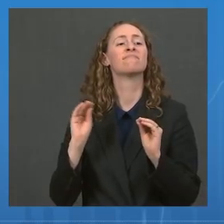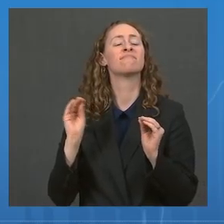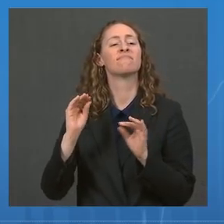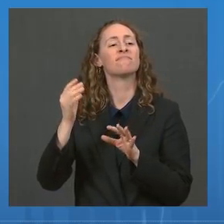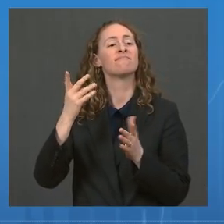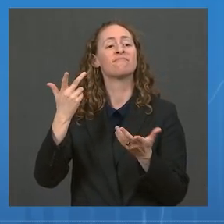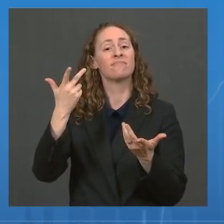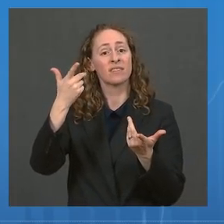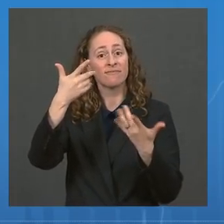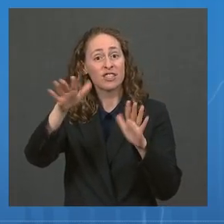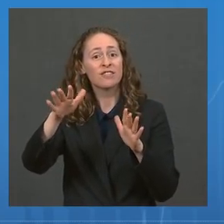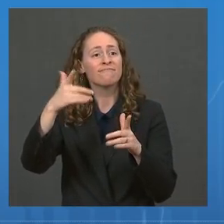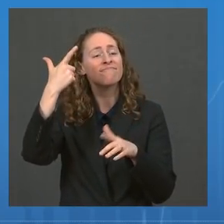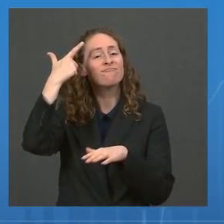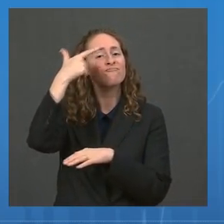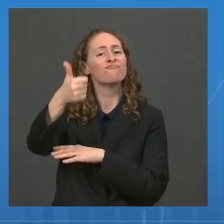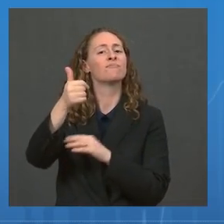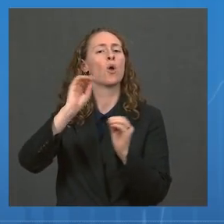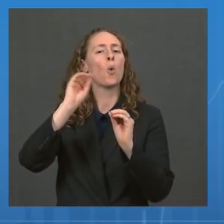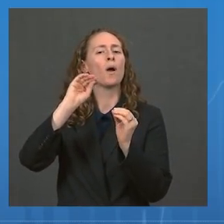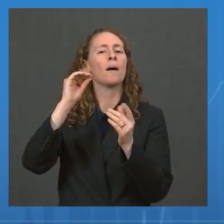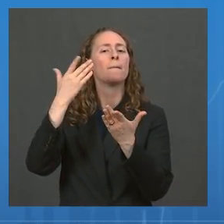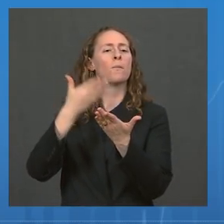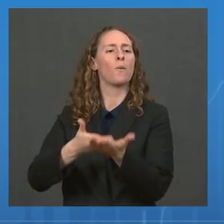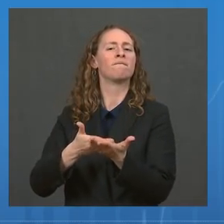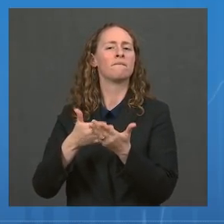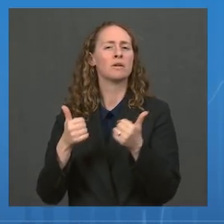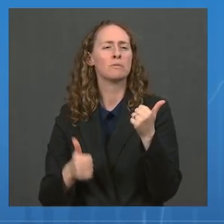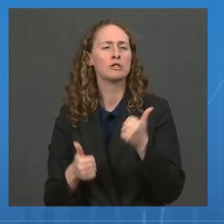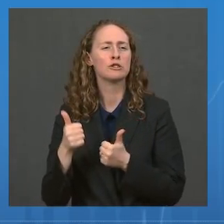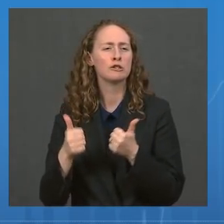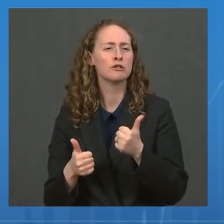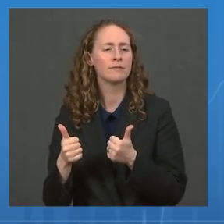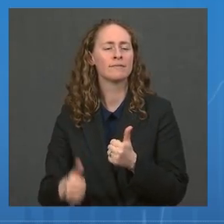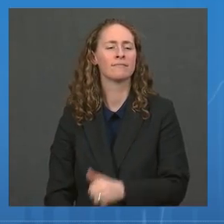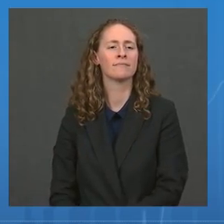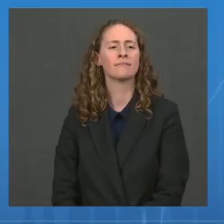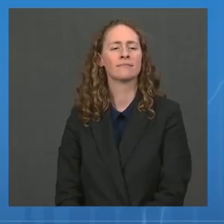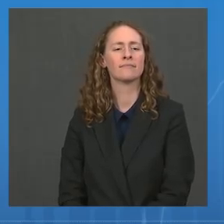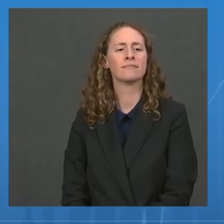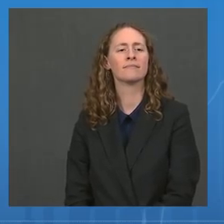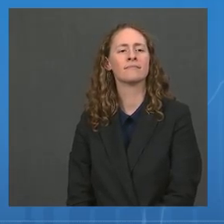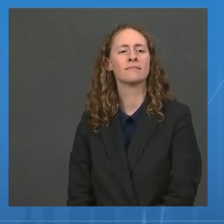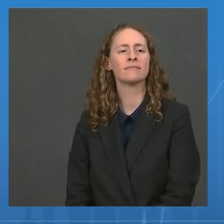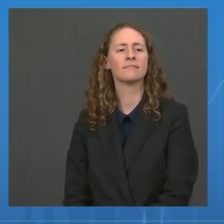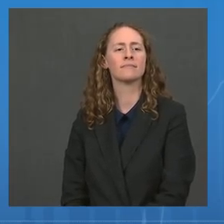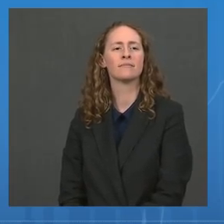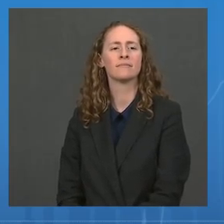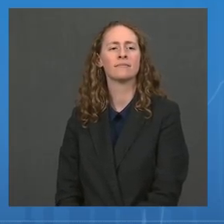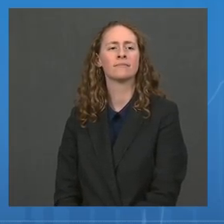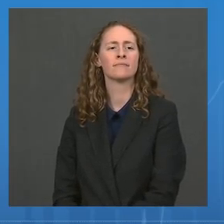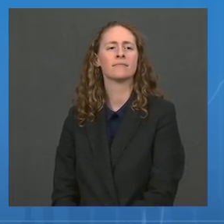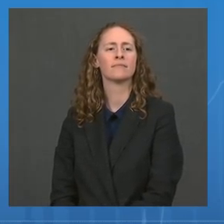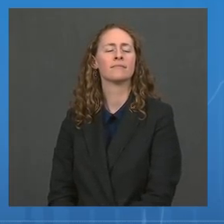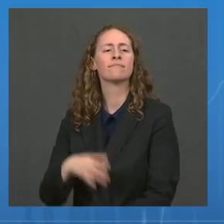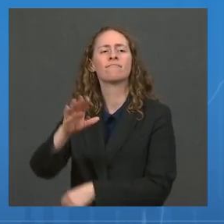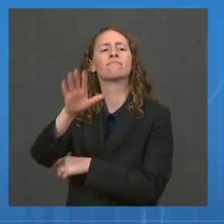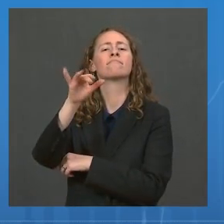And one other question: What will the boosters mean for mask guidance? Will people who have gotten boosters potentially not need to wear masks